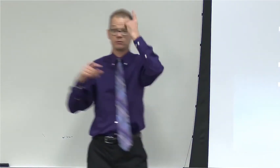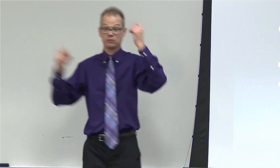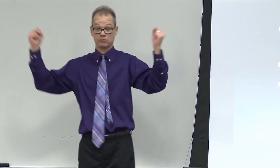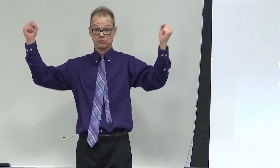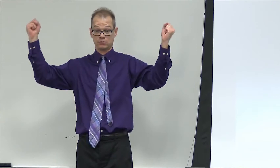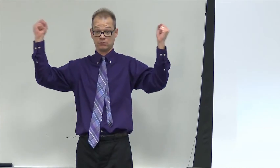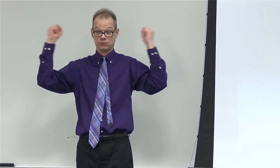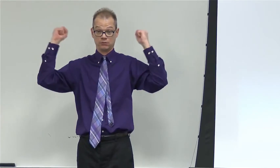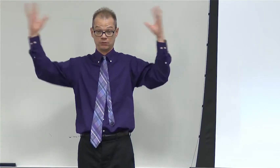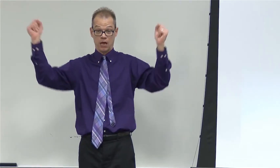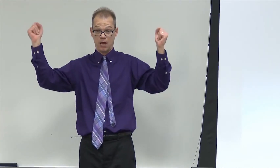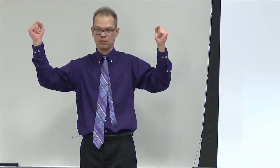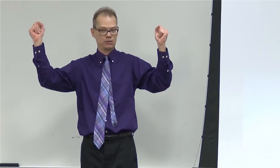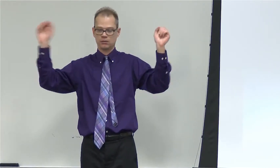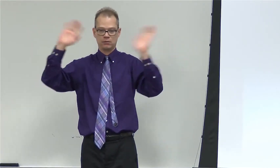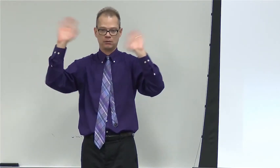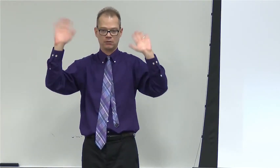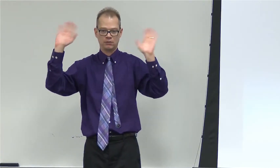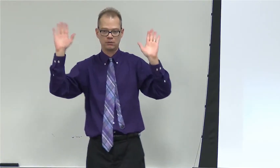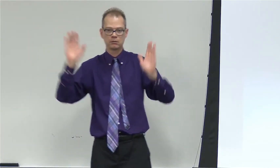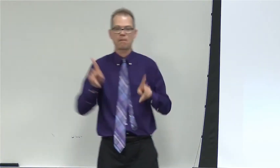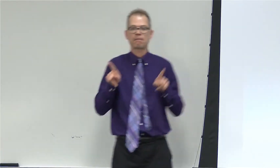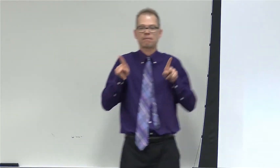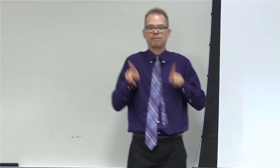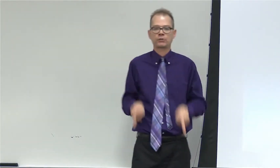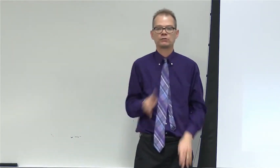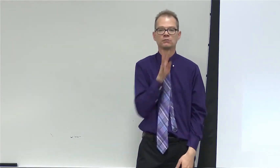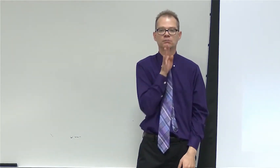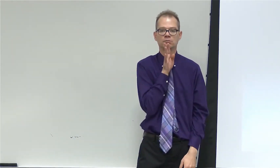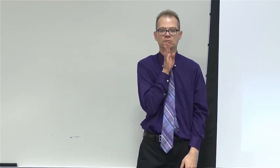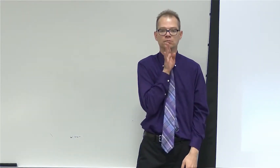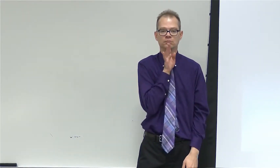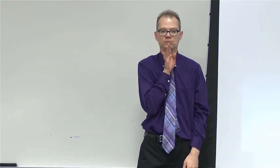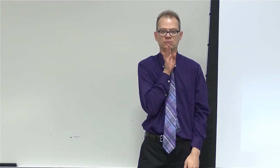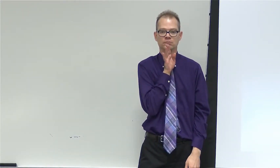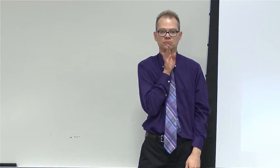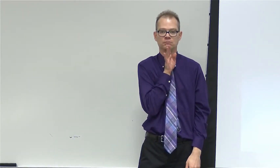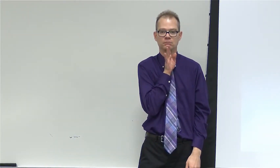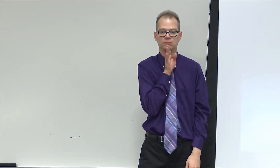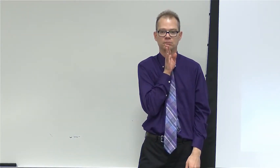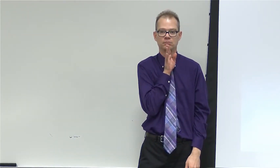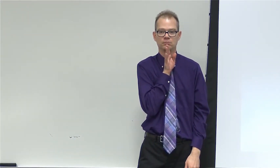However, there wasn't any sign language. It was a person speaking.